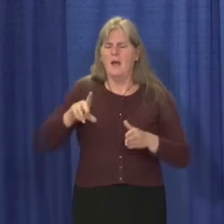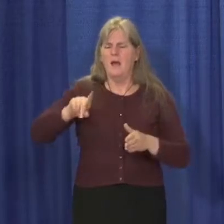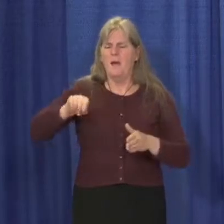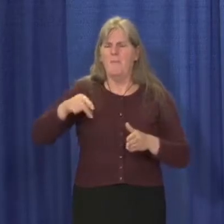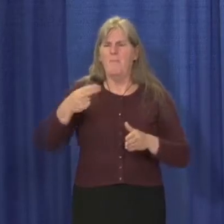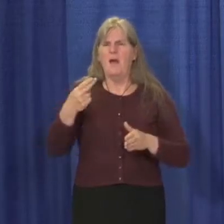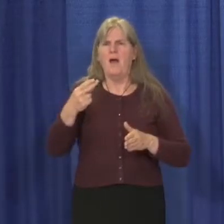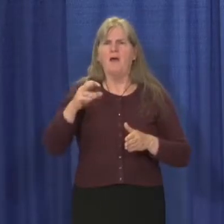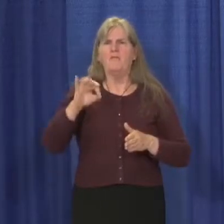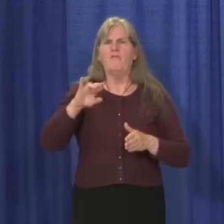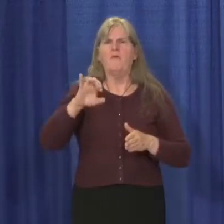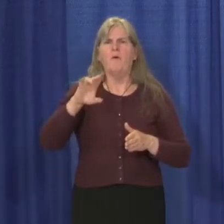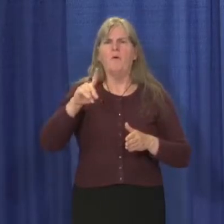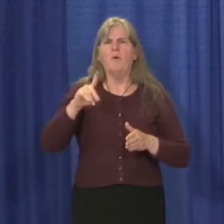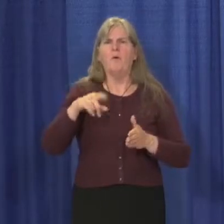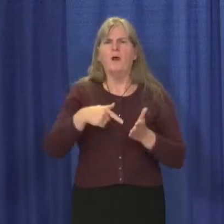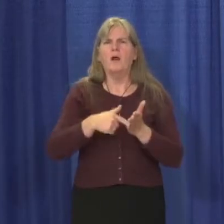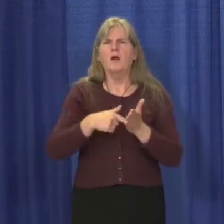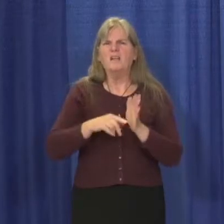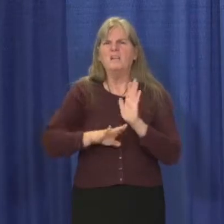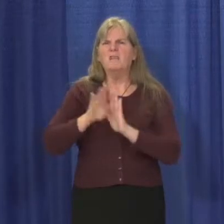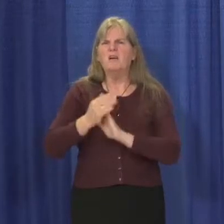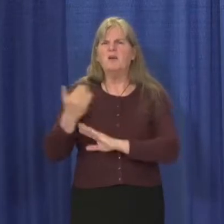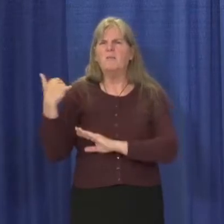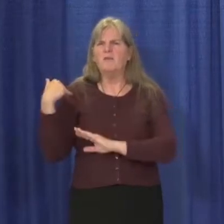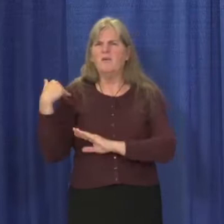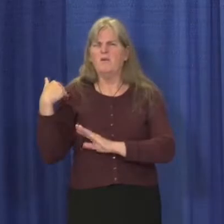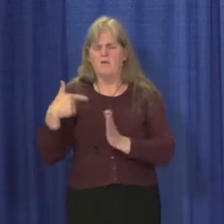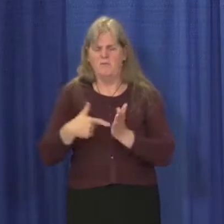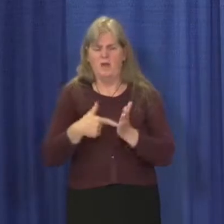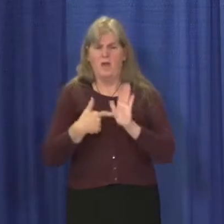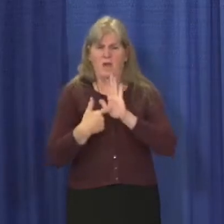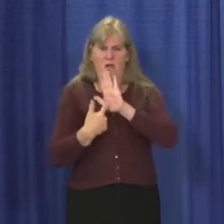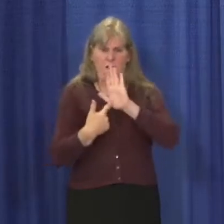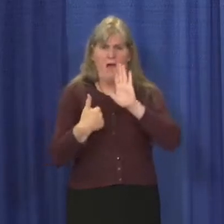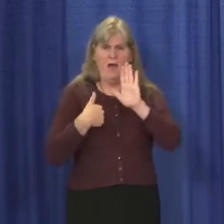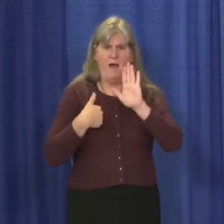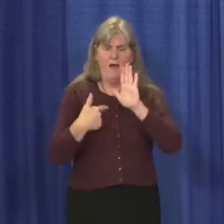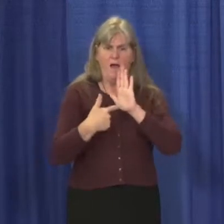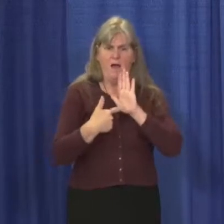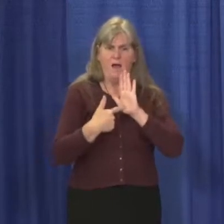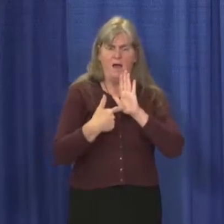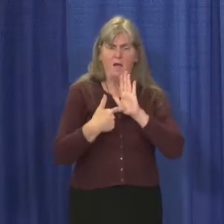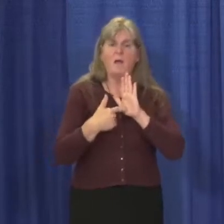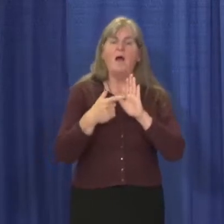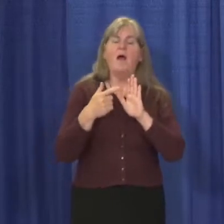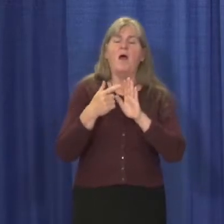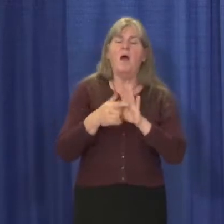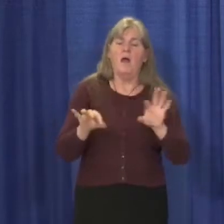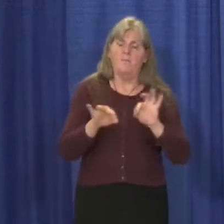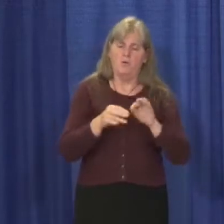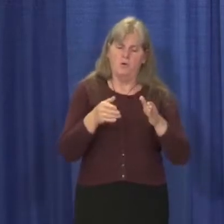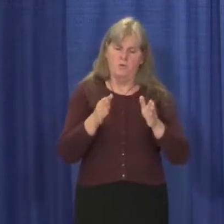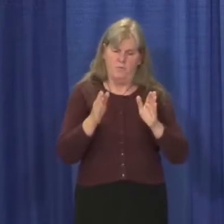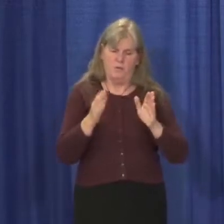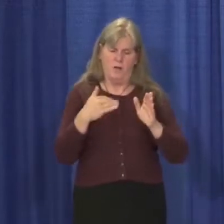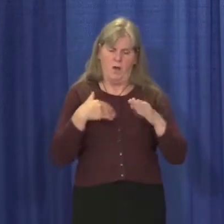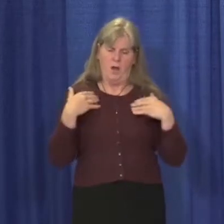move forward. And we are confident in the public health capacity and the